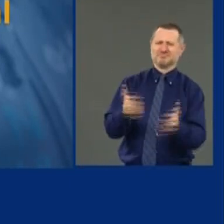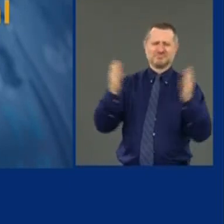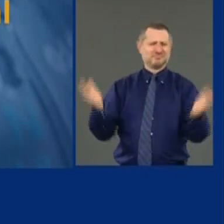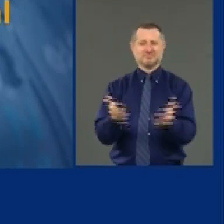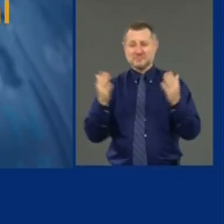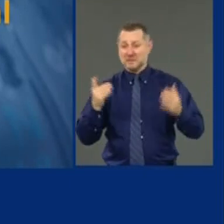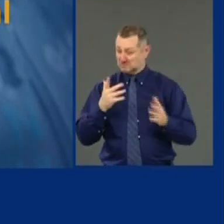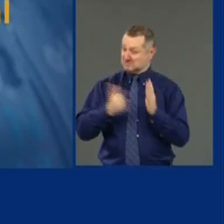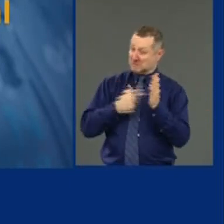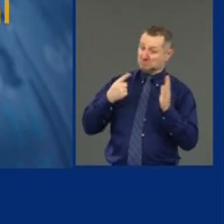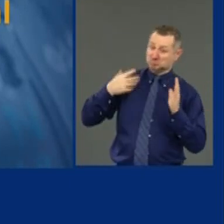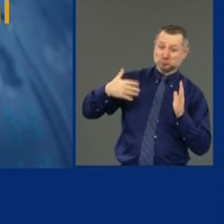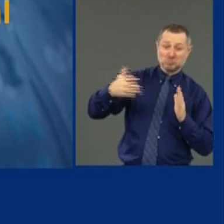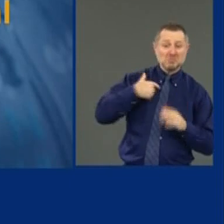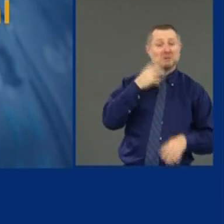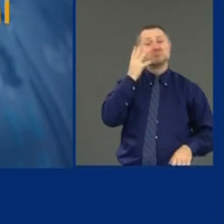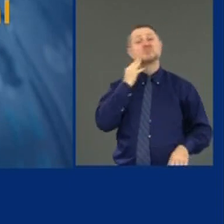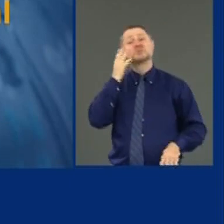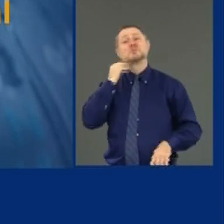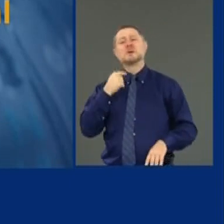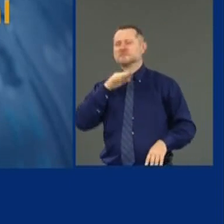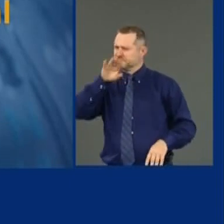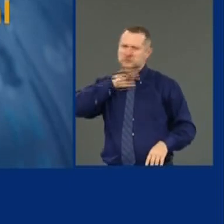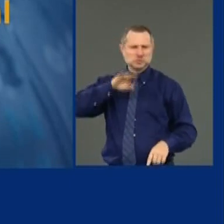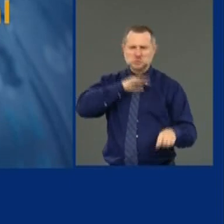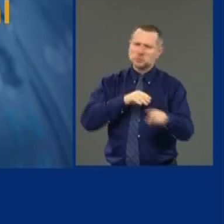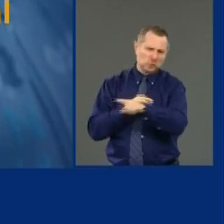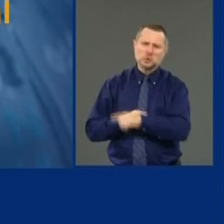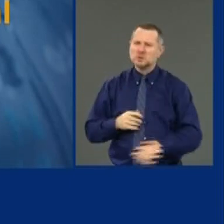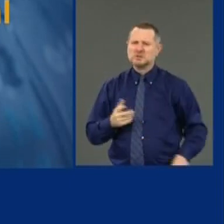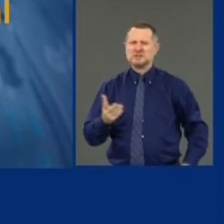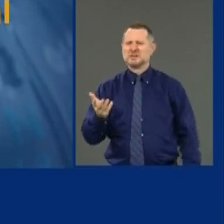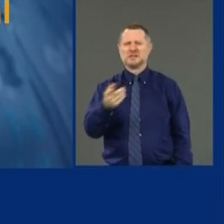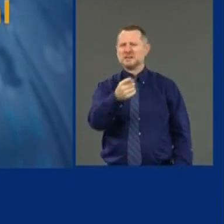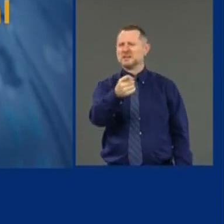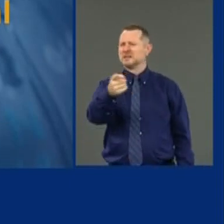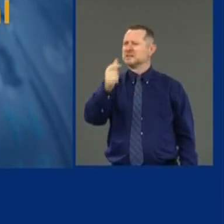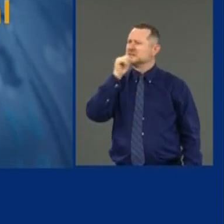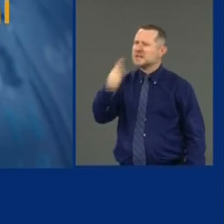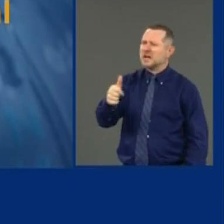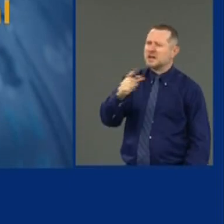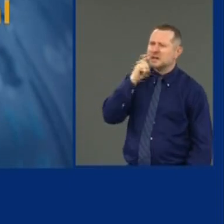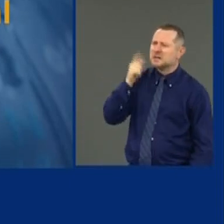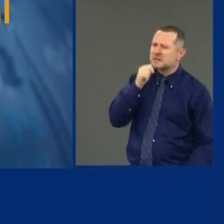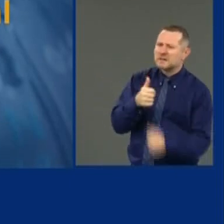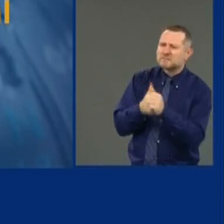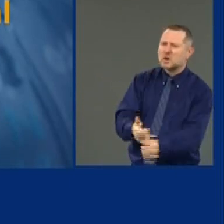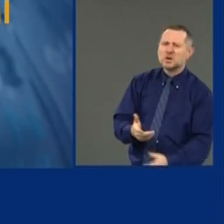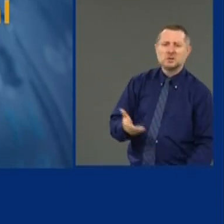TAKE TESTS AND WEAR MASKS, ET CETERA. I HAVE, AT TIMES, BEEN